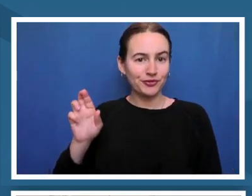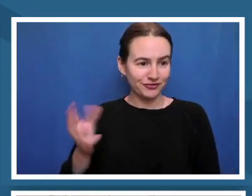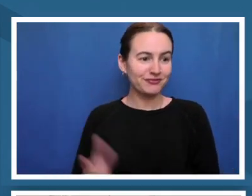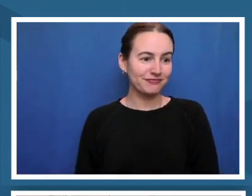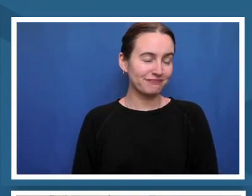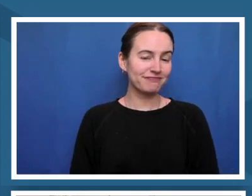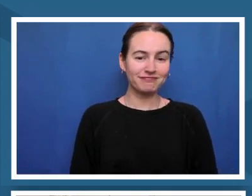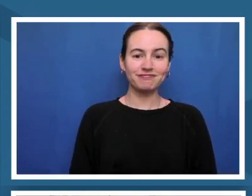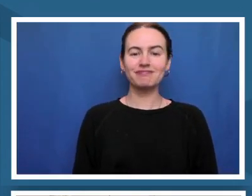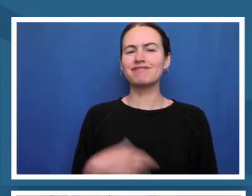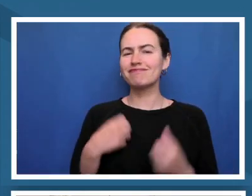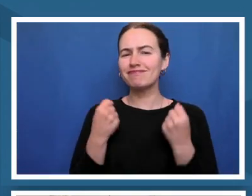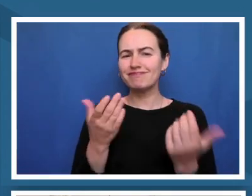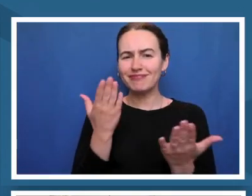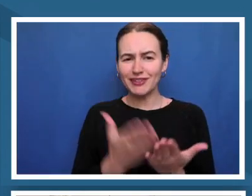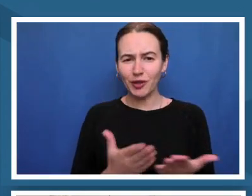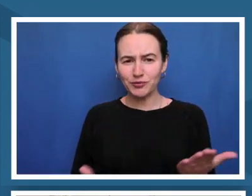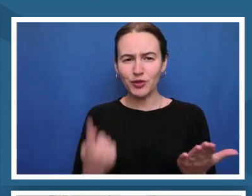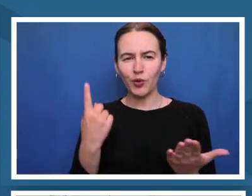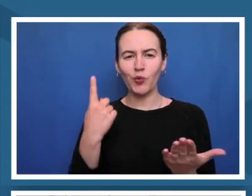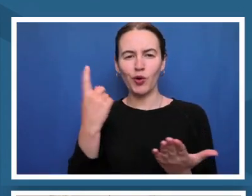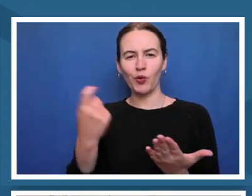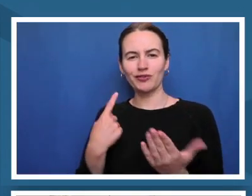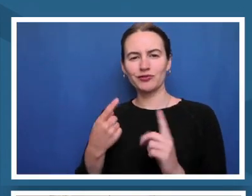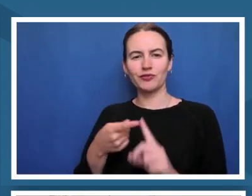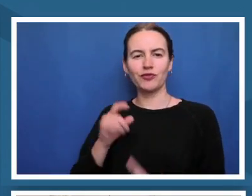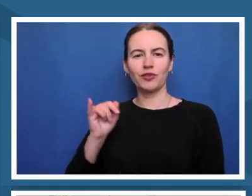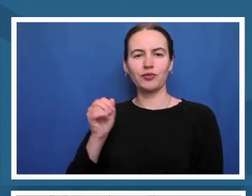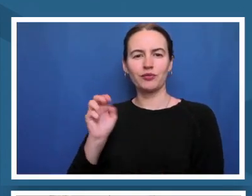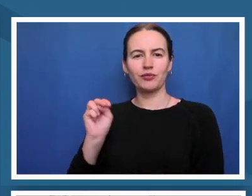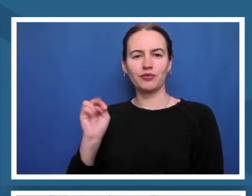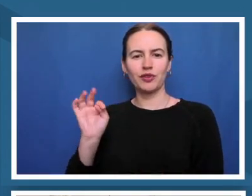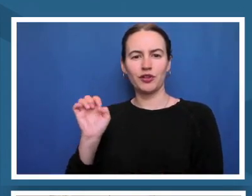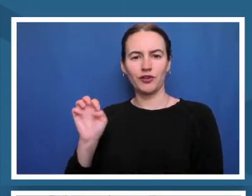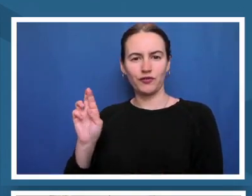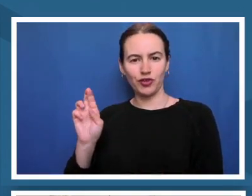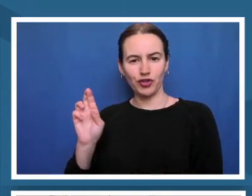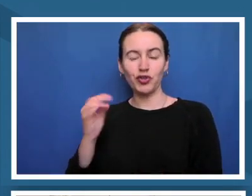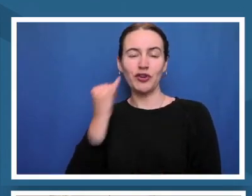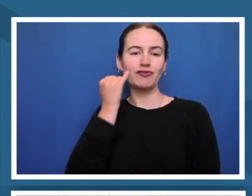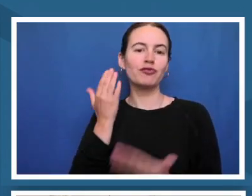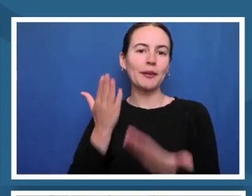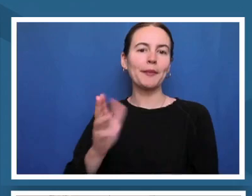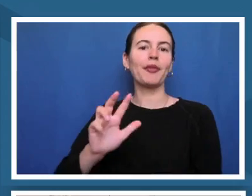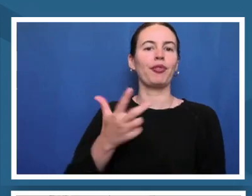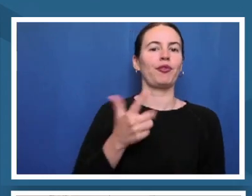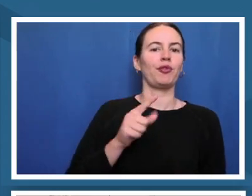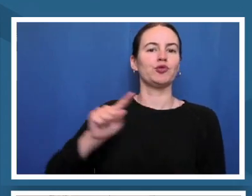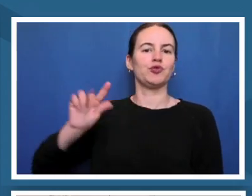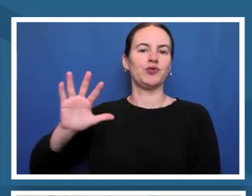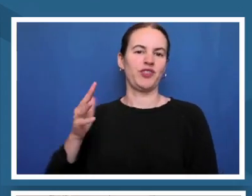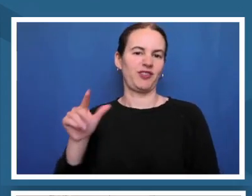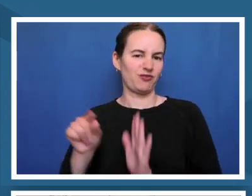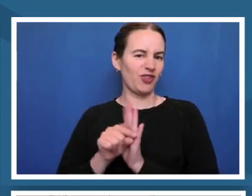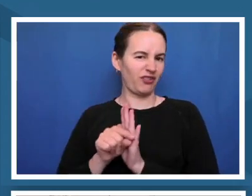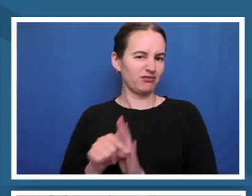specific question from jennifer about anything else we'd recommend for grades third through fifth and it really is i